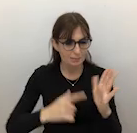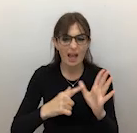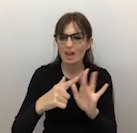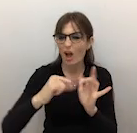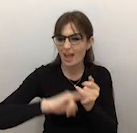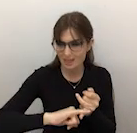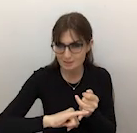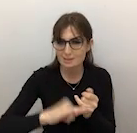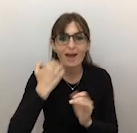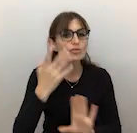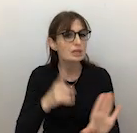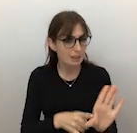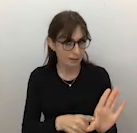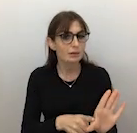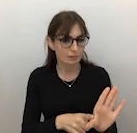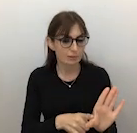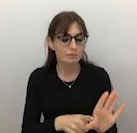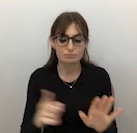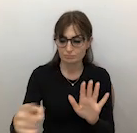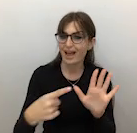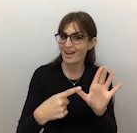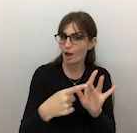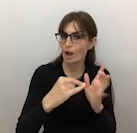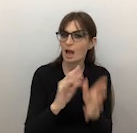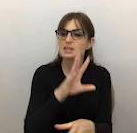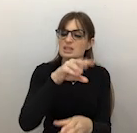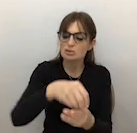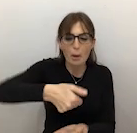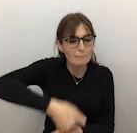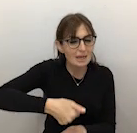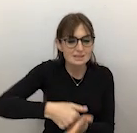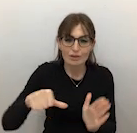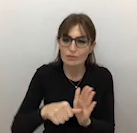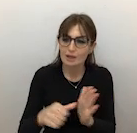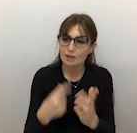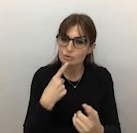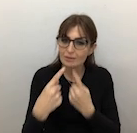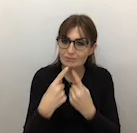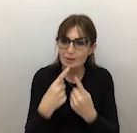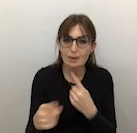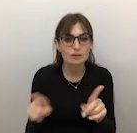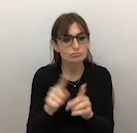or AIS, annually. The AIS includes basic financial information such